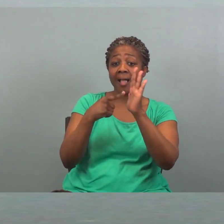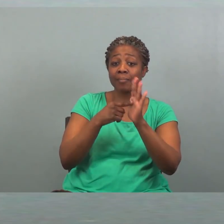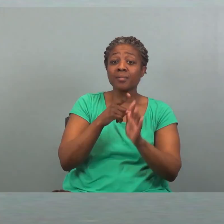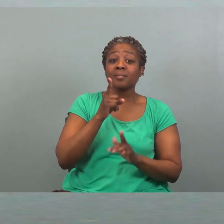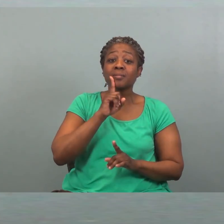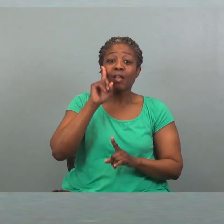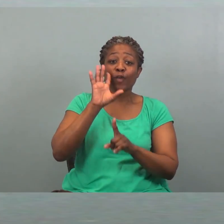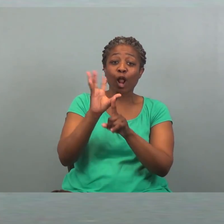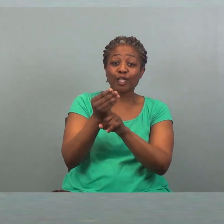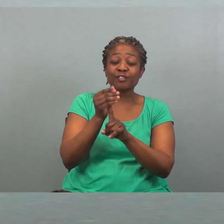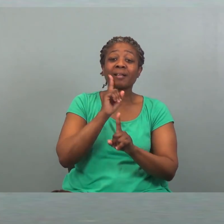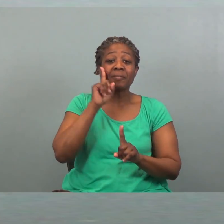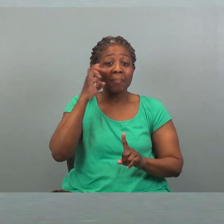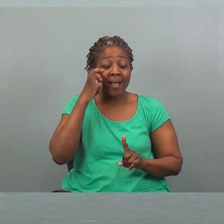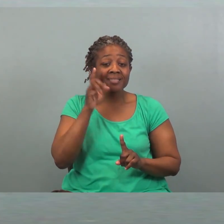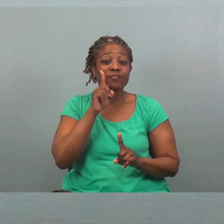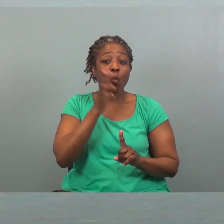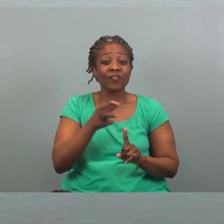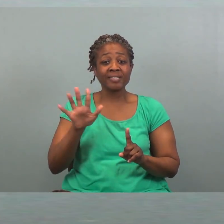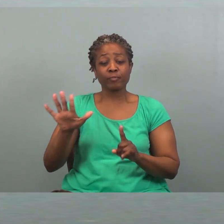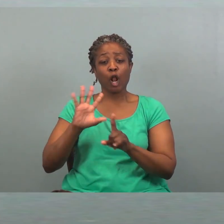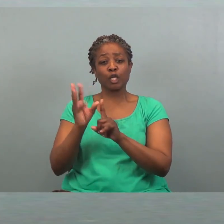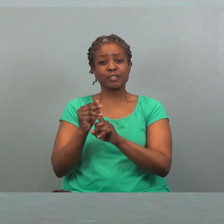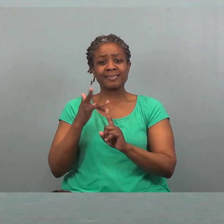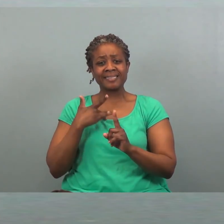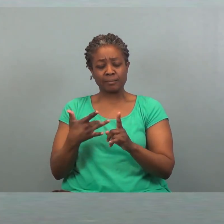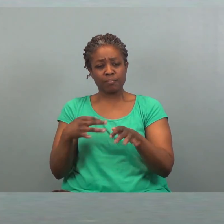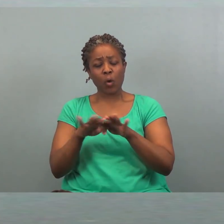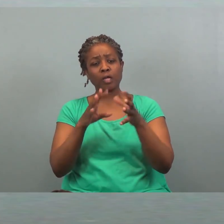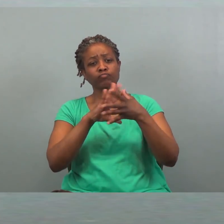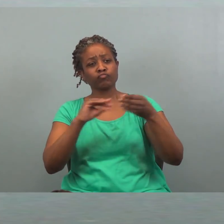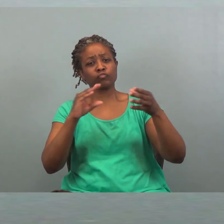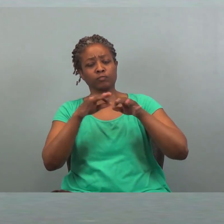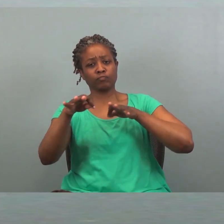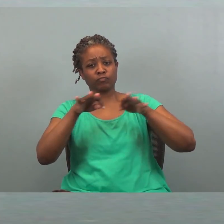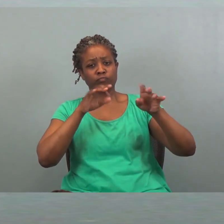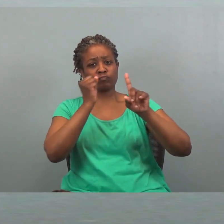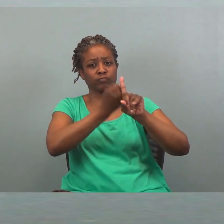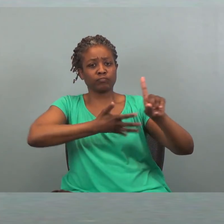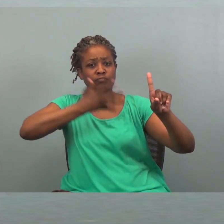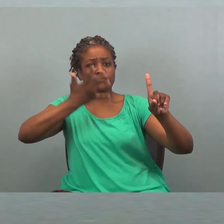Typically in the Deaf culture, when asked a question, the answer involves a lengthy explanation,